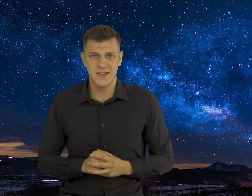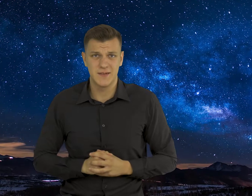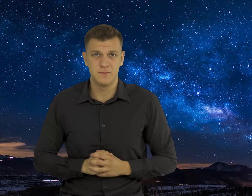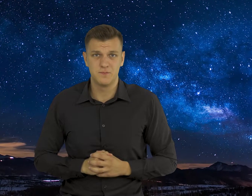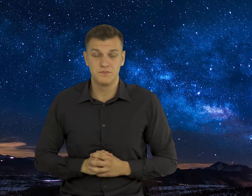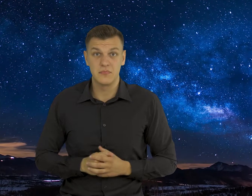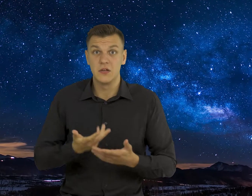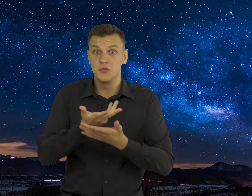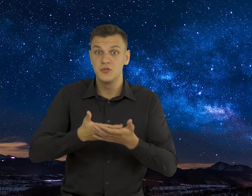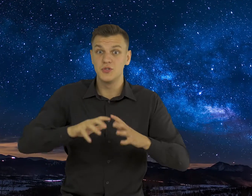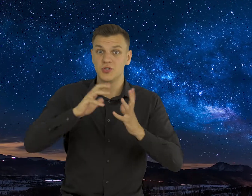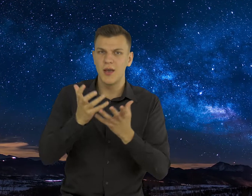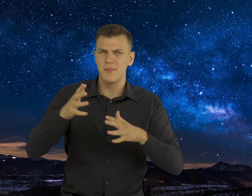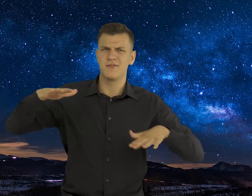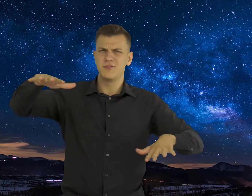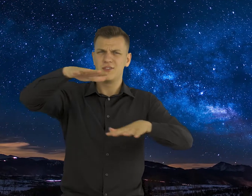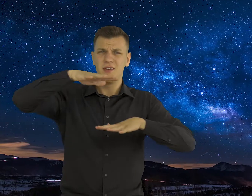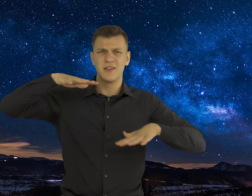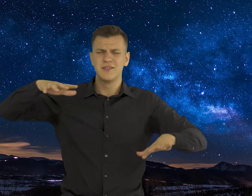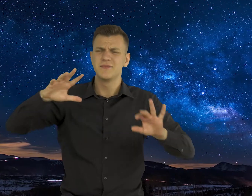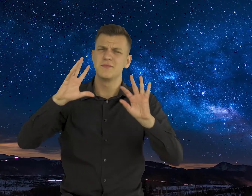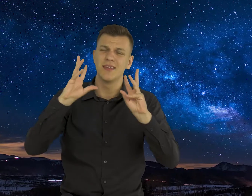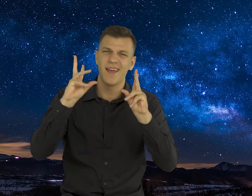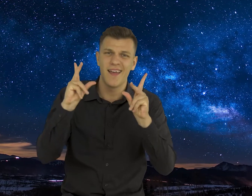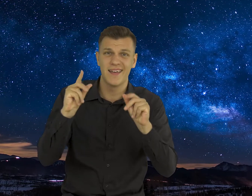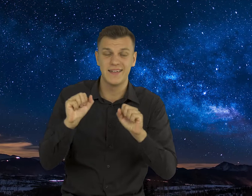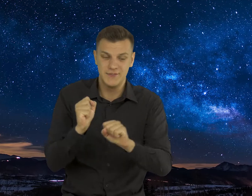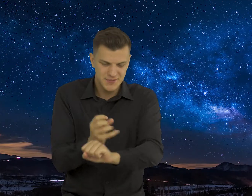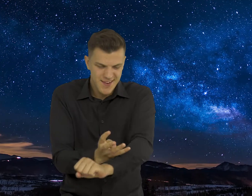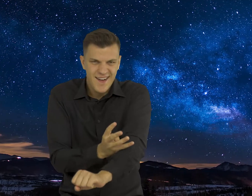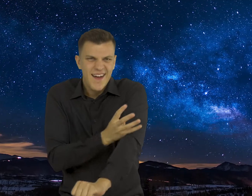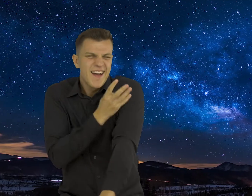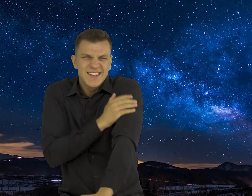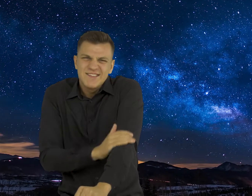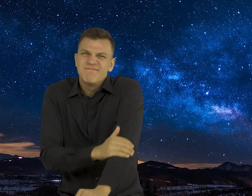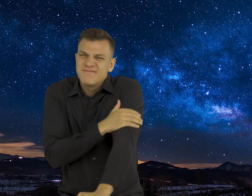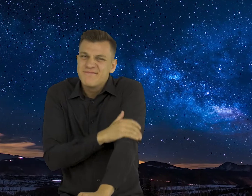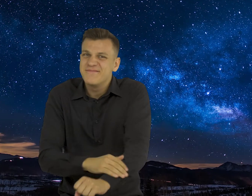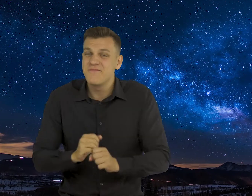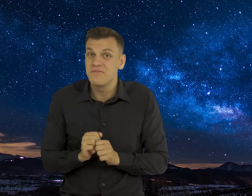And the universe is beautiful